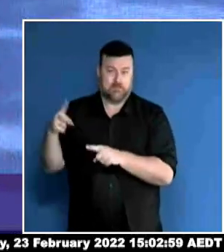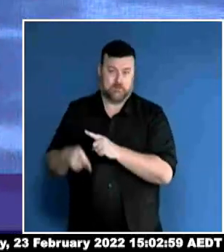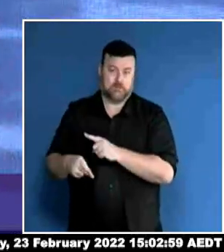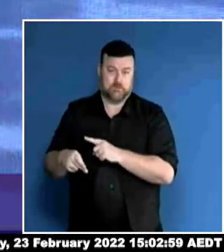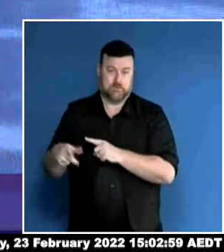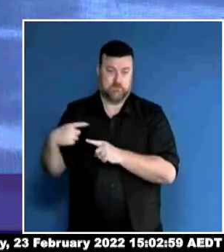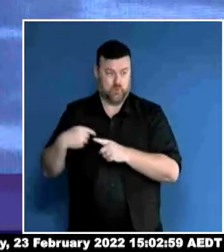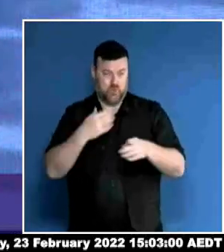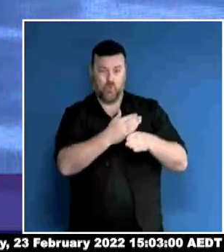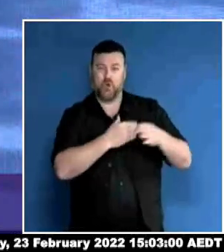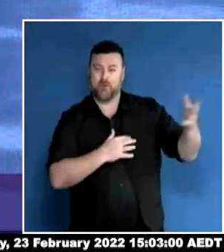What impact did that have on you?